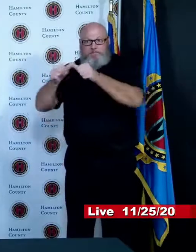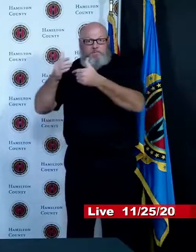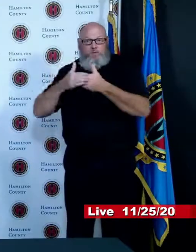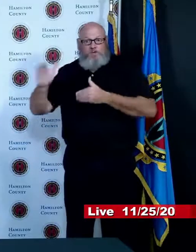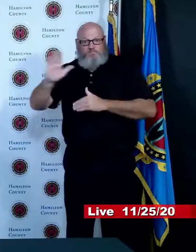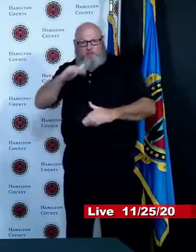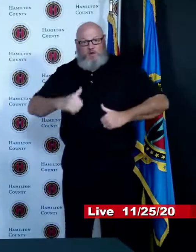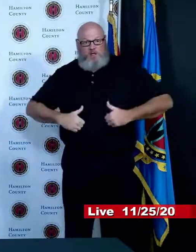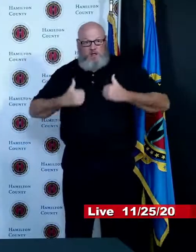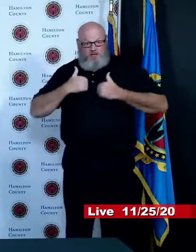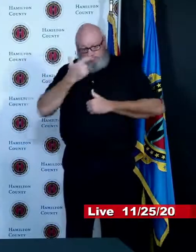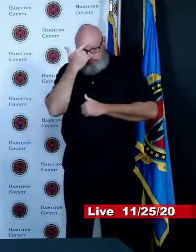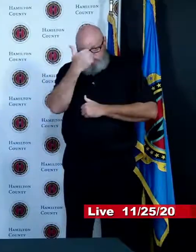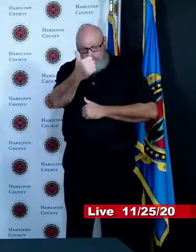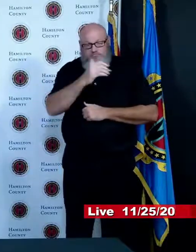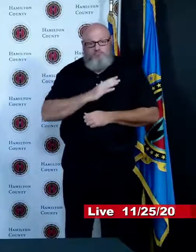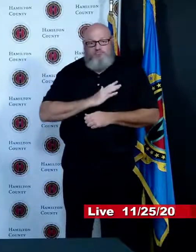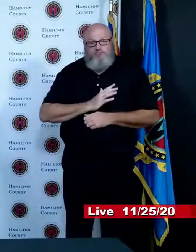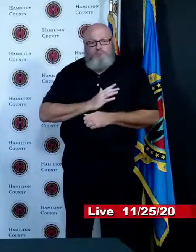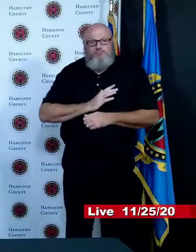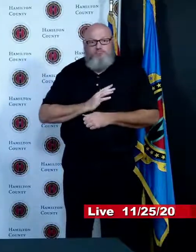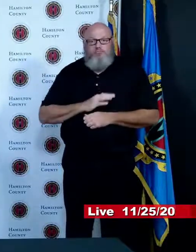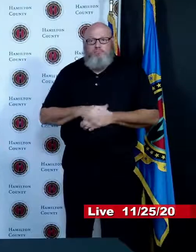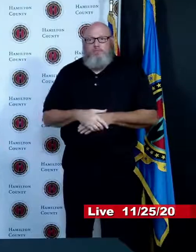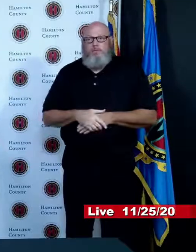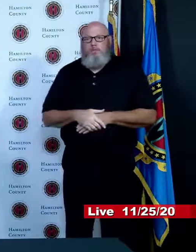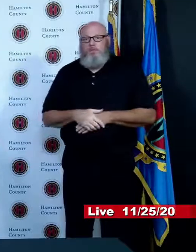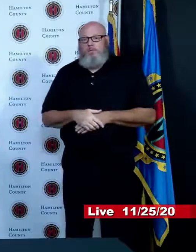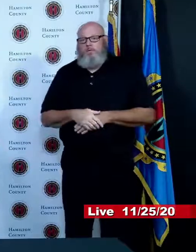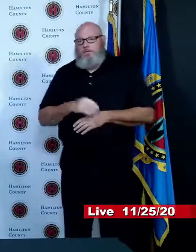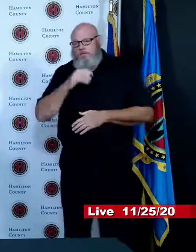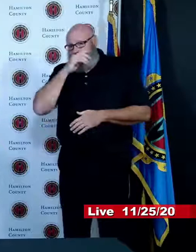more thing first of all I don't think we have to worry about a third left ear I think we're